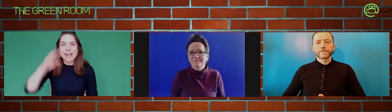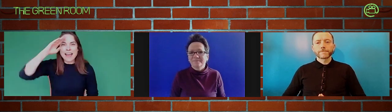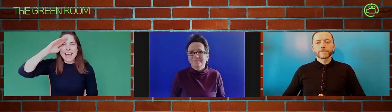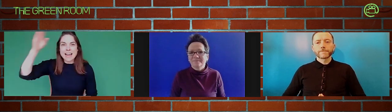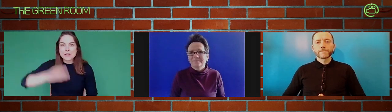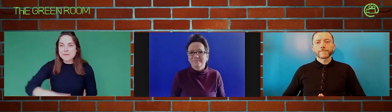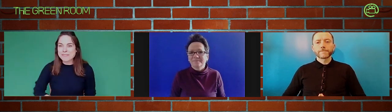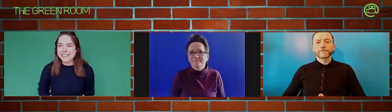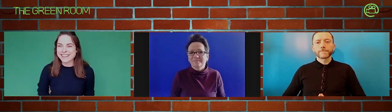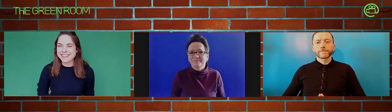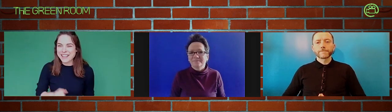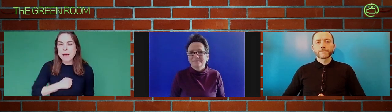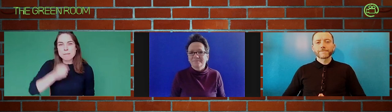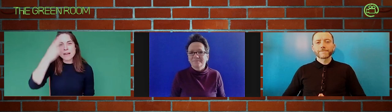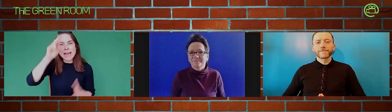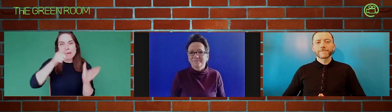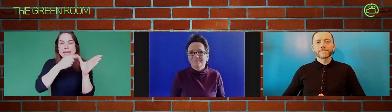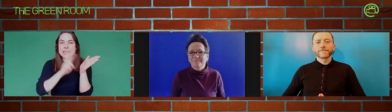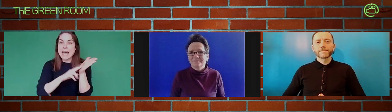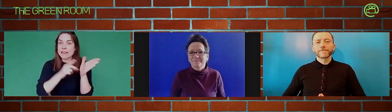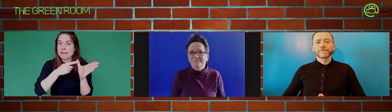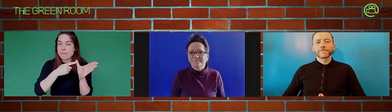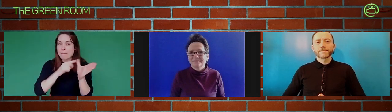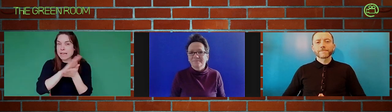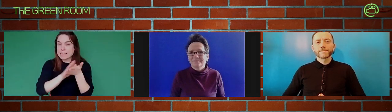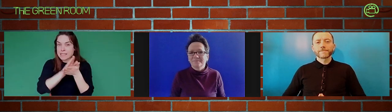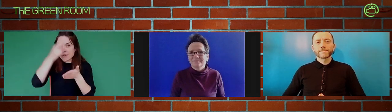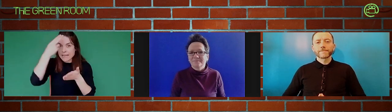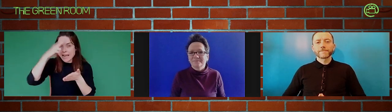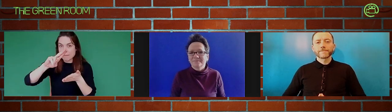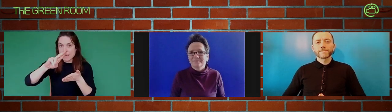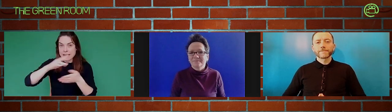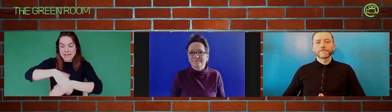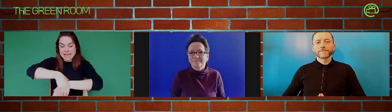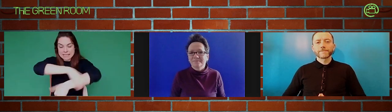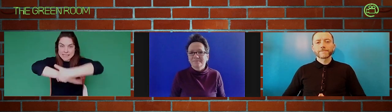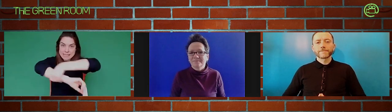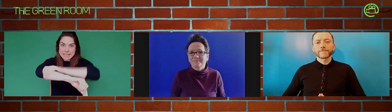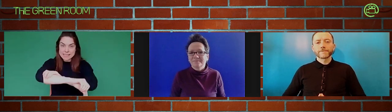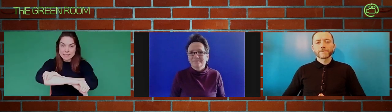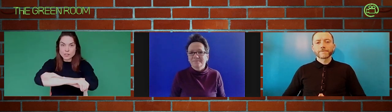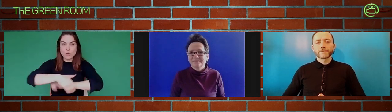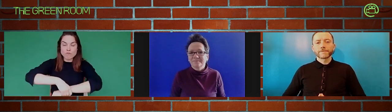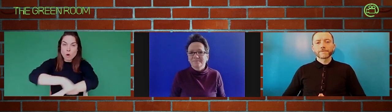Hello. My name is Anna. My sign name is this so you're rolling your sleeves